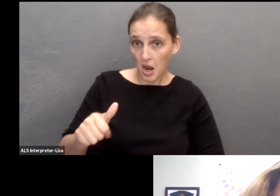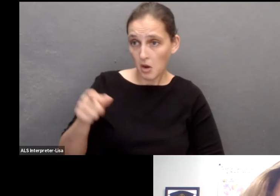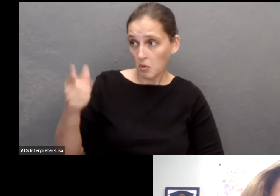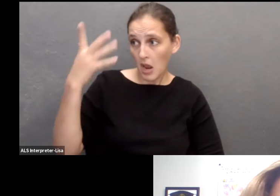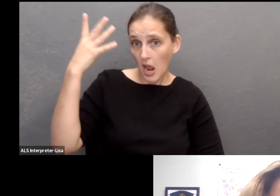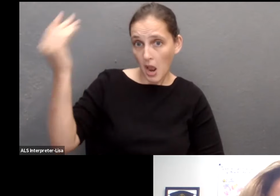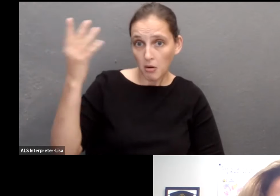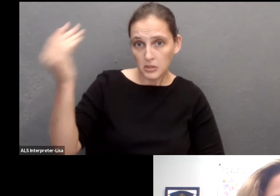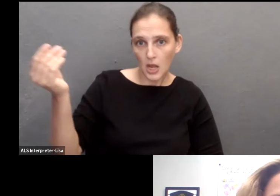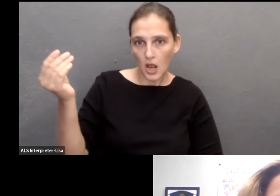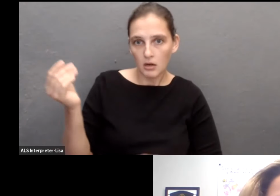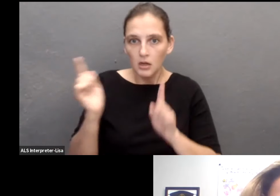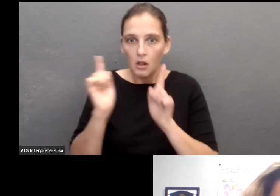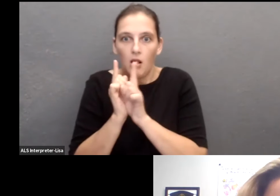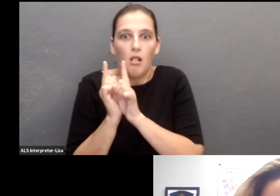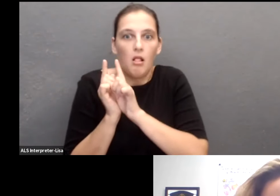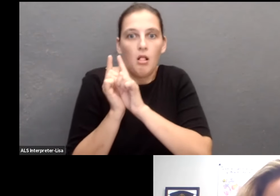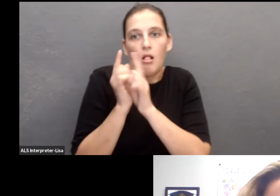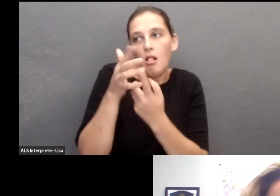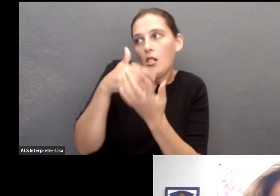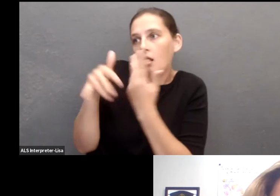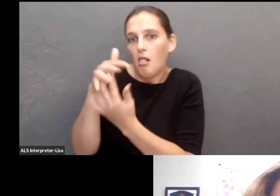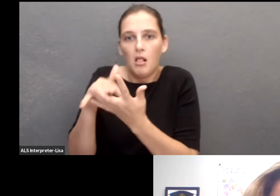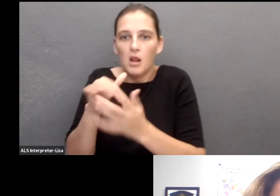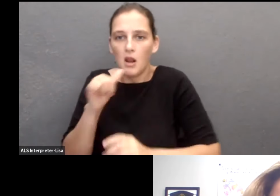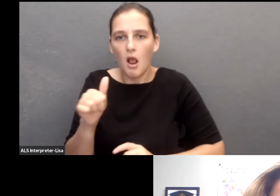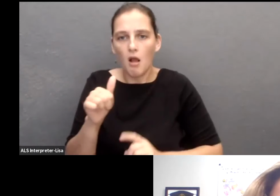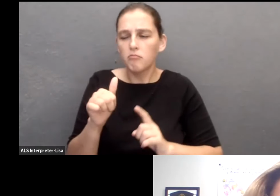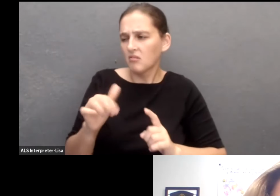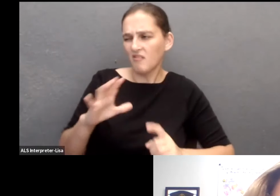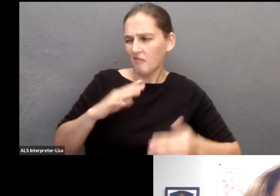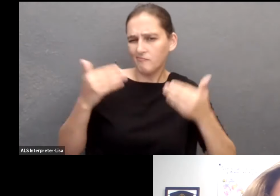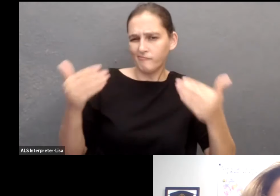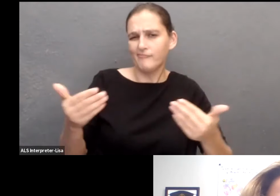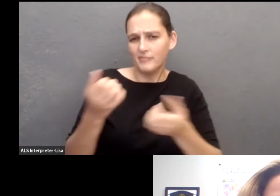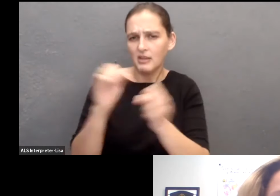like shoulder to shoulder it's safe, right. It's the best